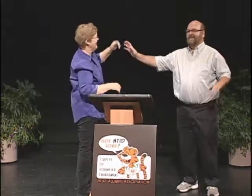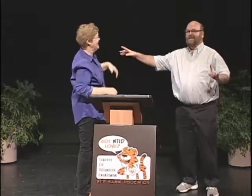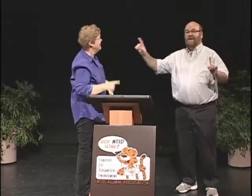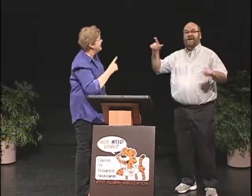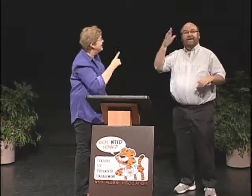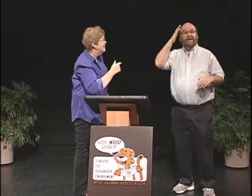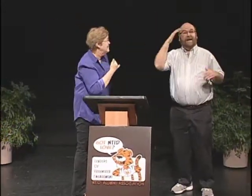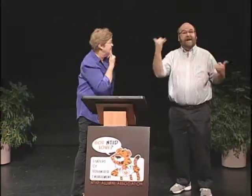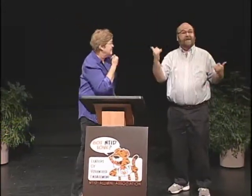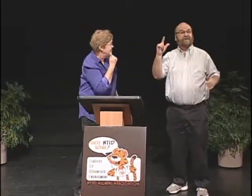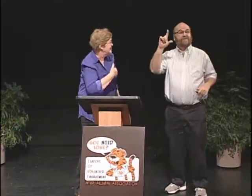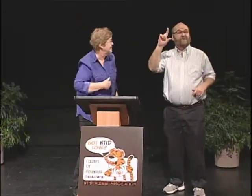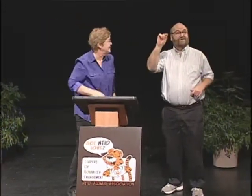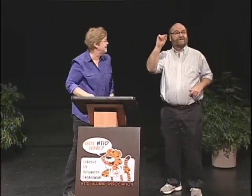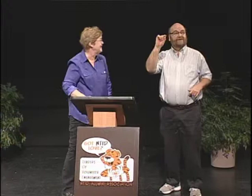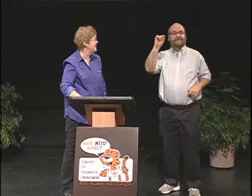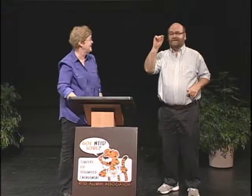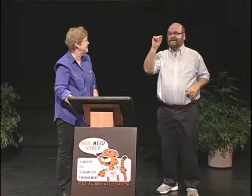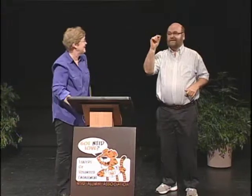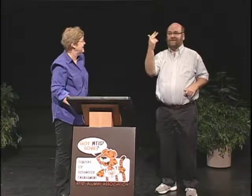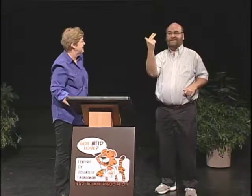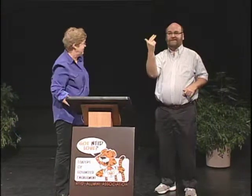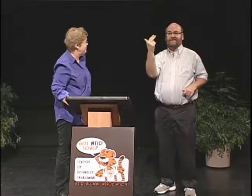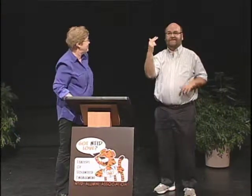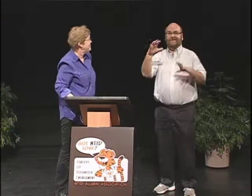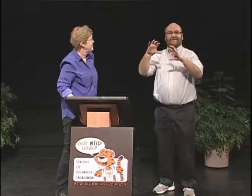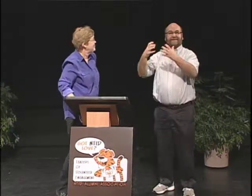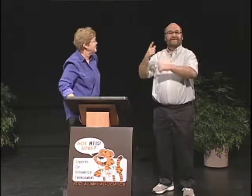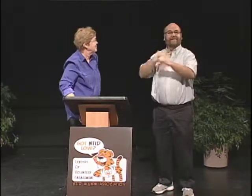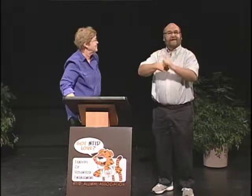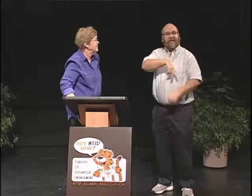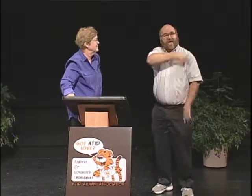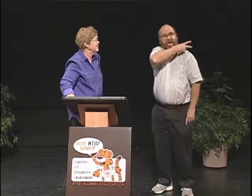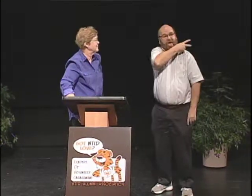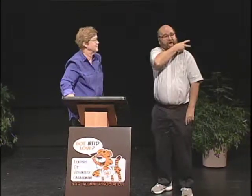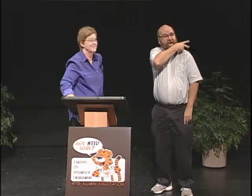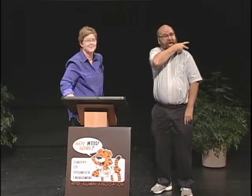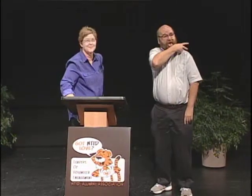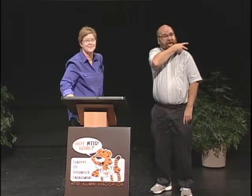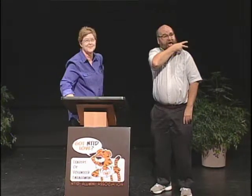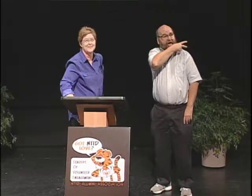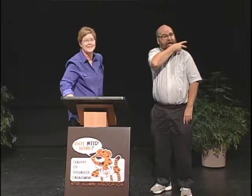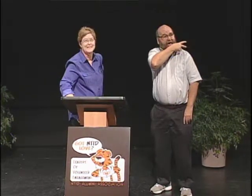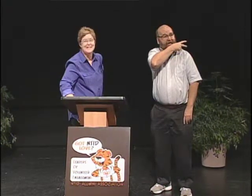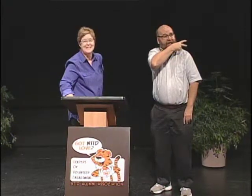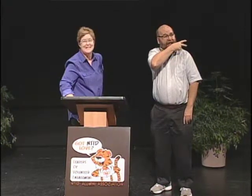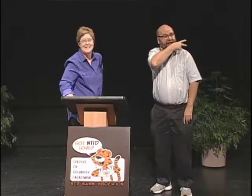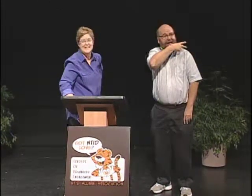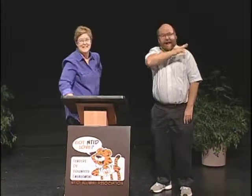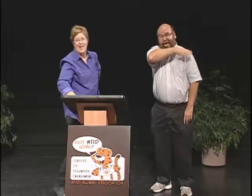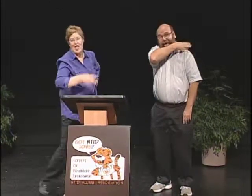One other thing--2013, their group SVP sign is this...